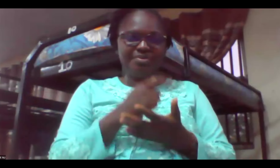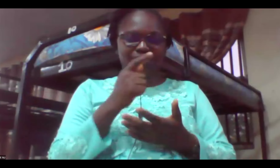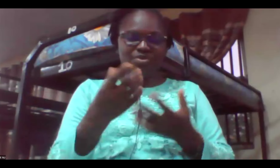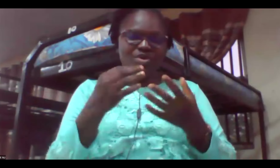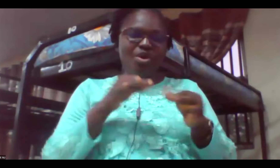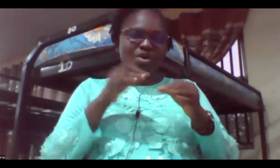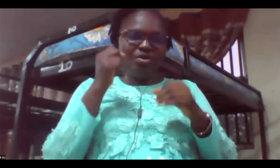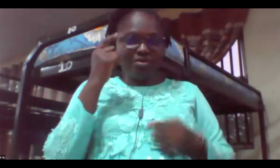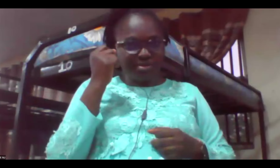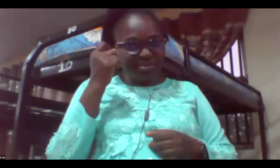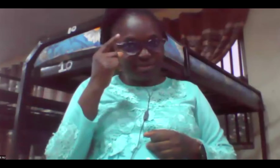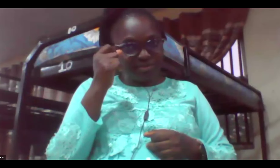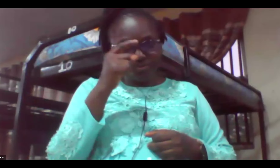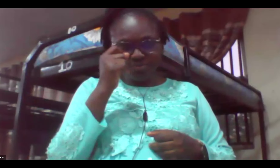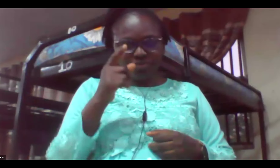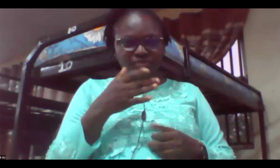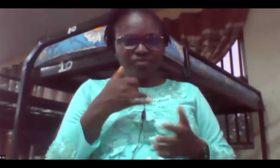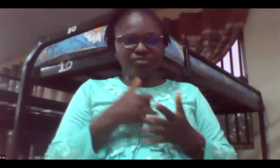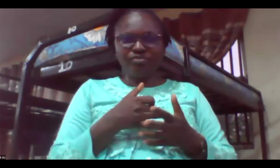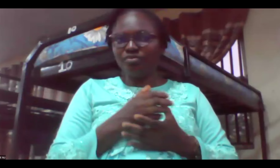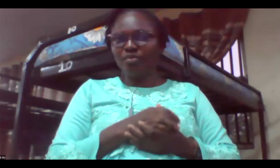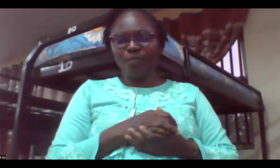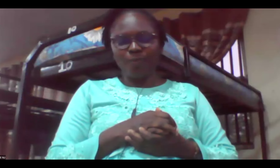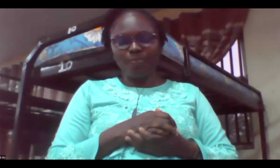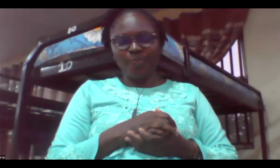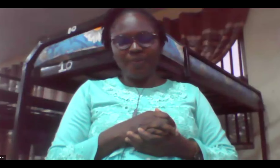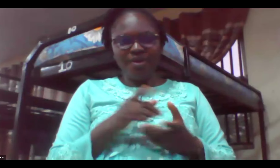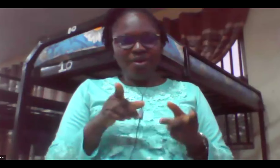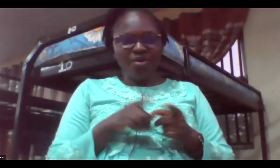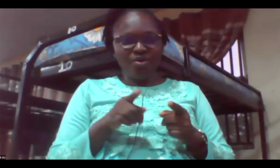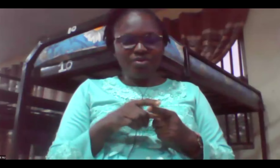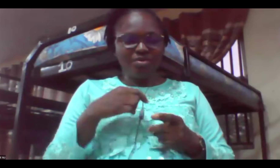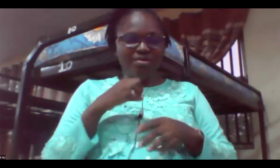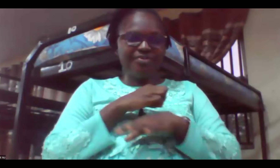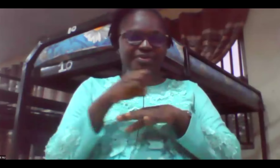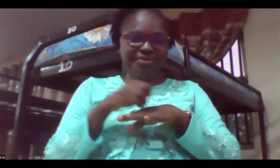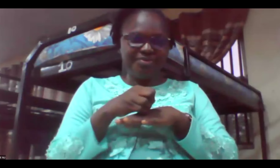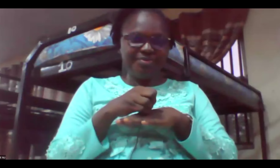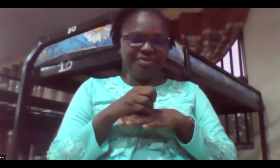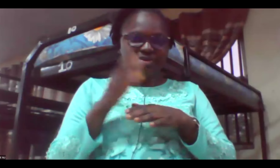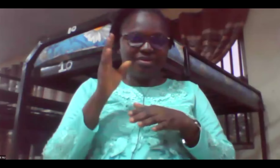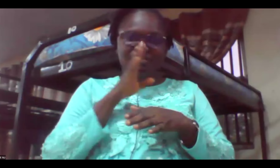whatever that concerns you. All right, then we have our email that will be sent.